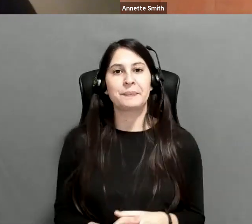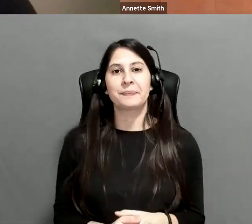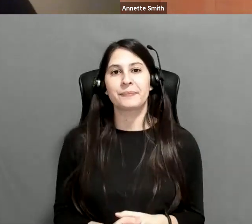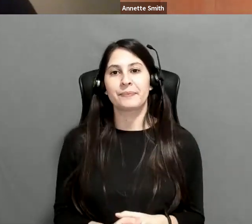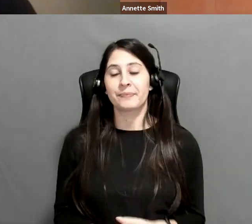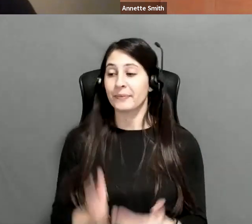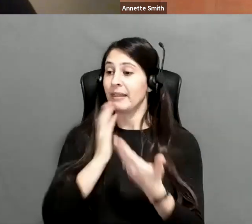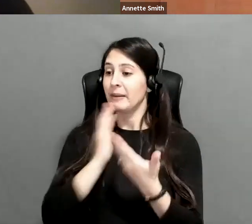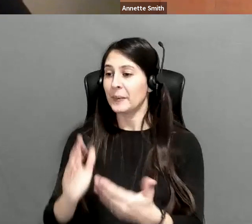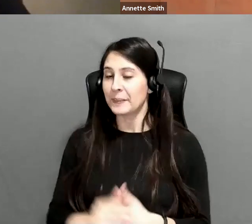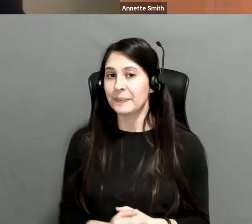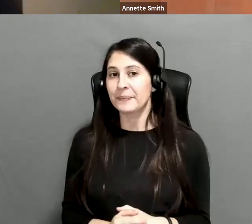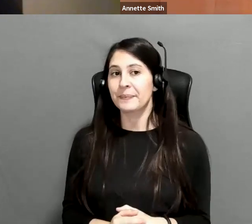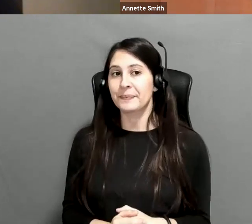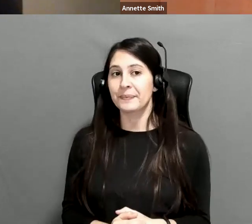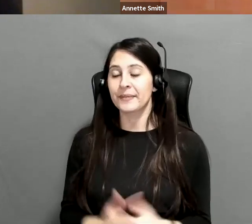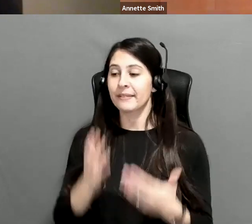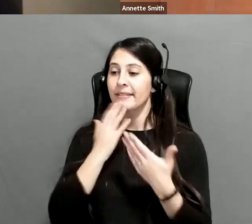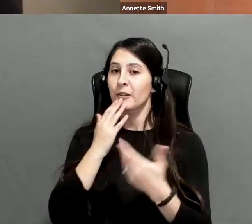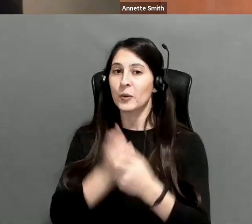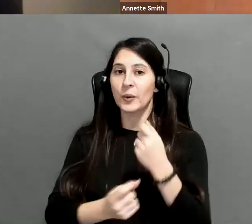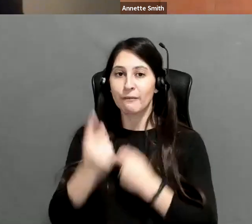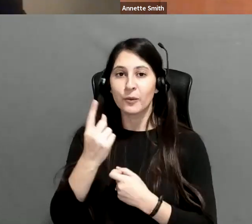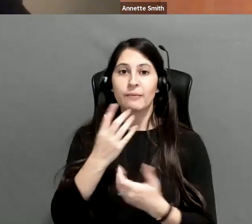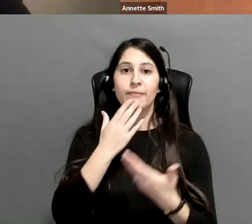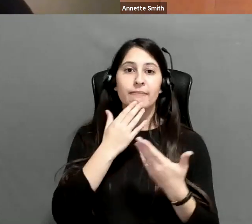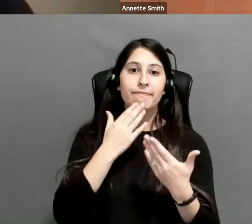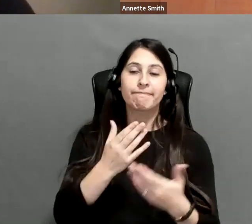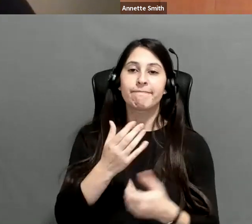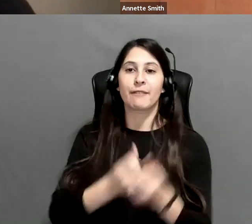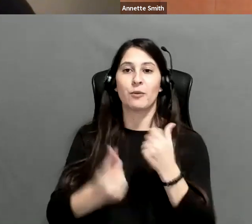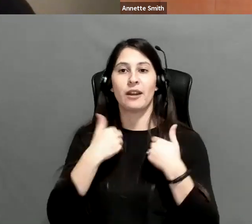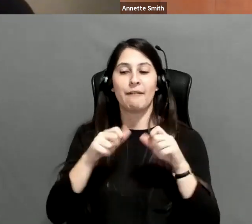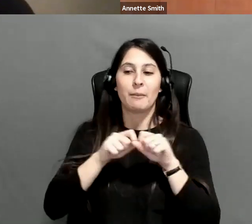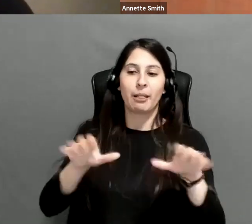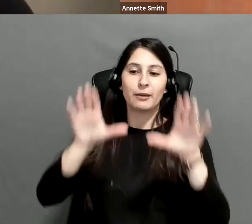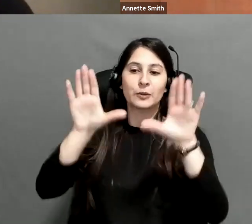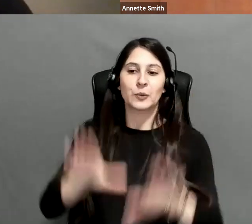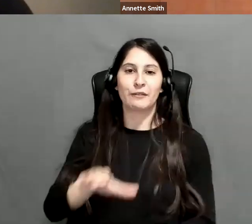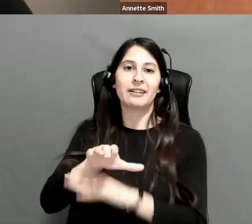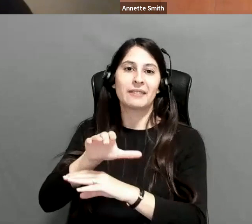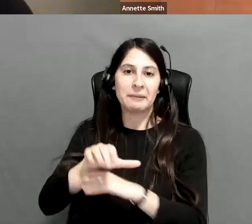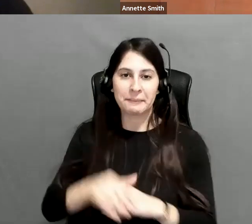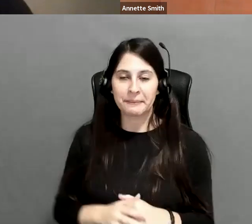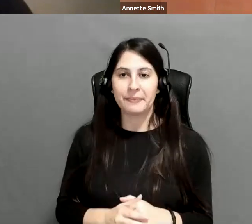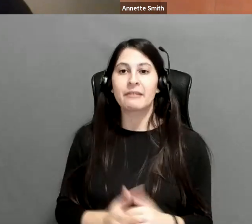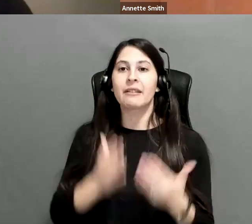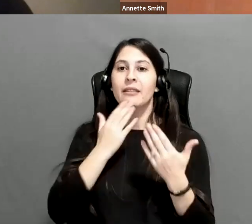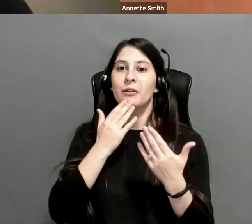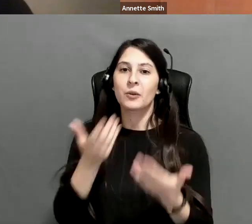going to reach out to her and see what we can coordinate. Okay. Tough. Sure. Everyone thank